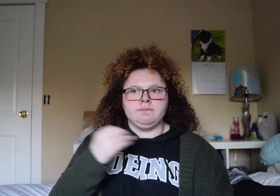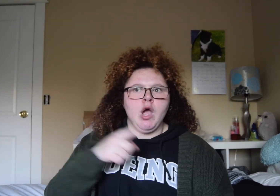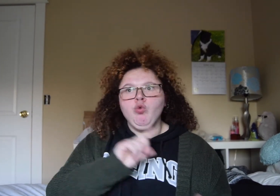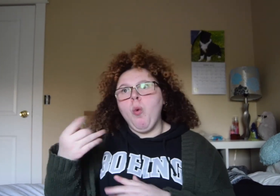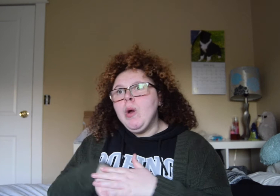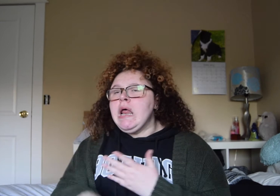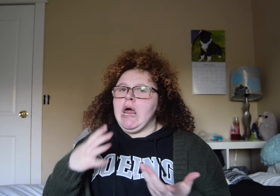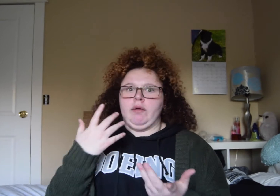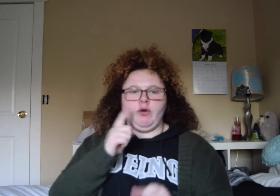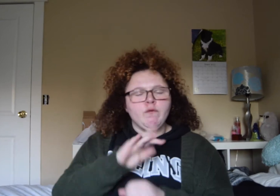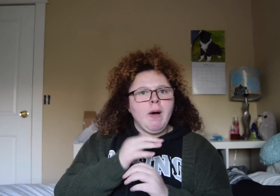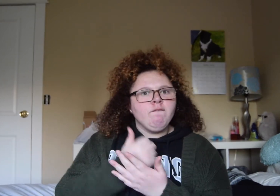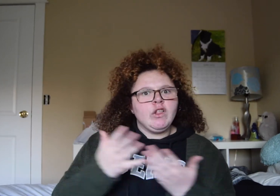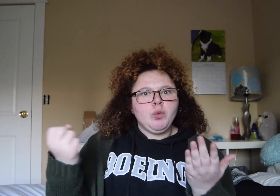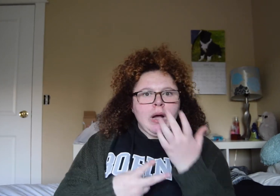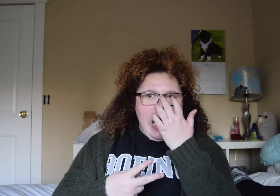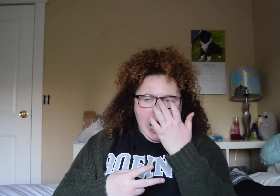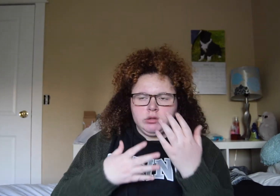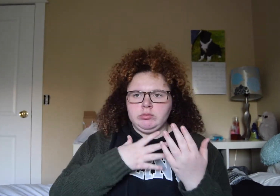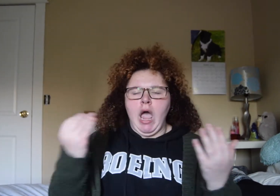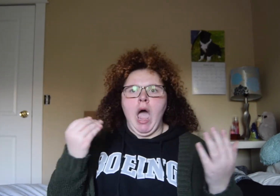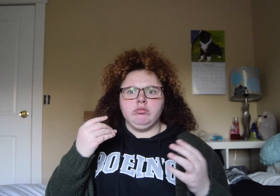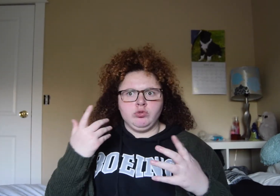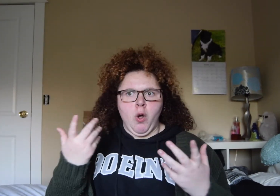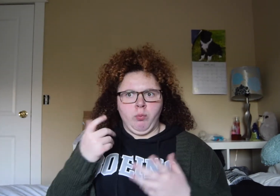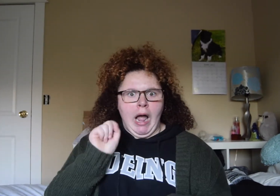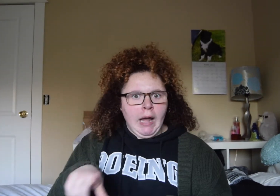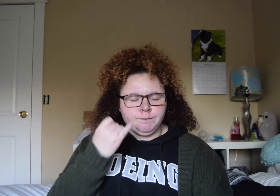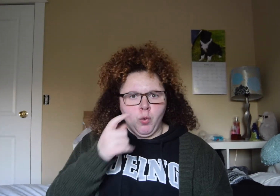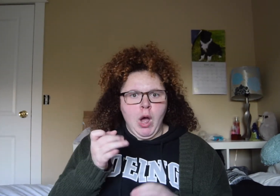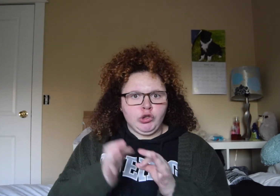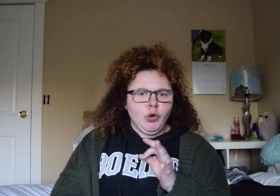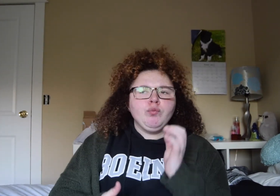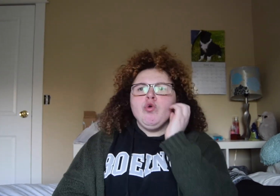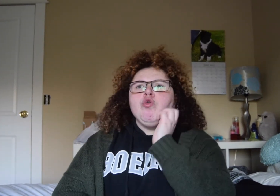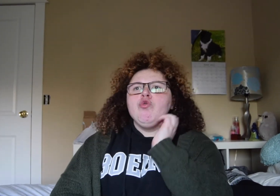And you go in to confirm everything's all good to go and you ask for your interpreter